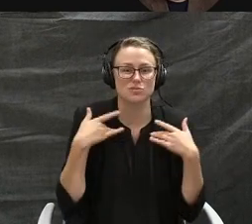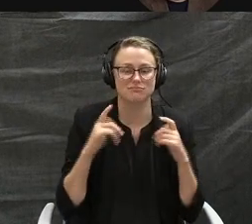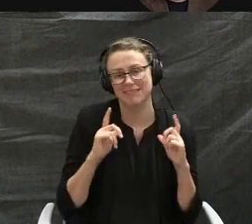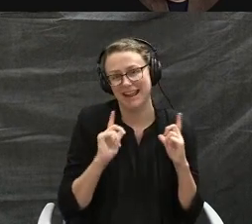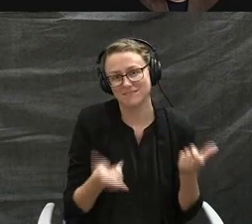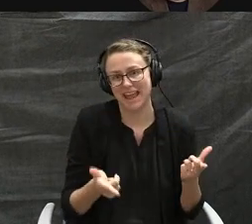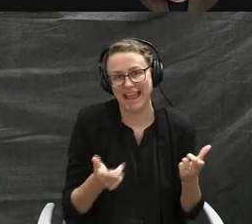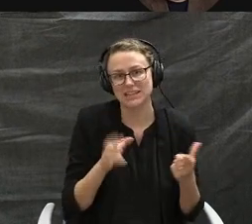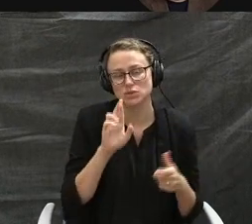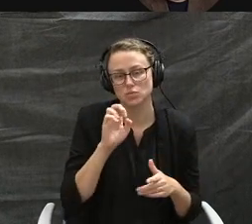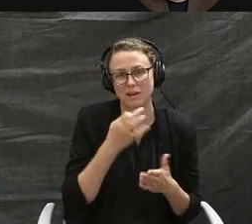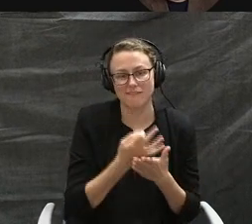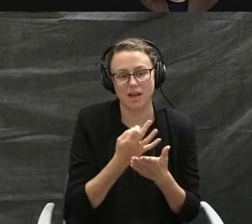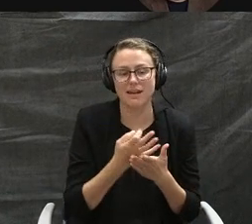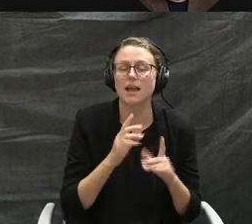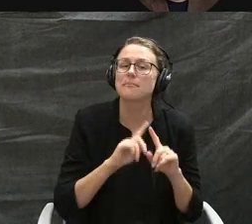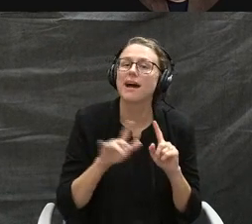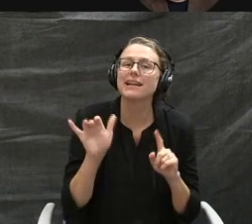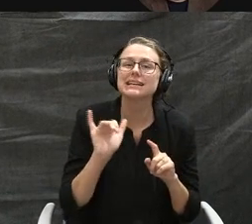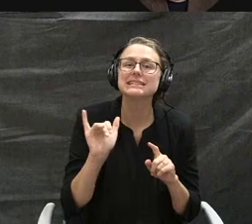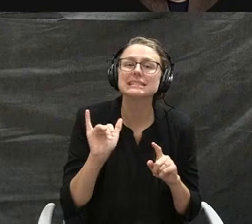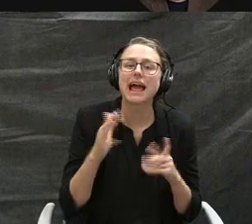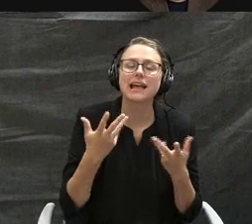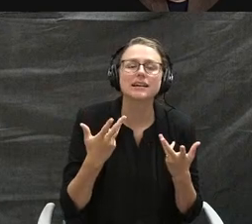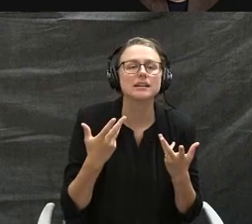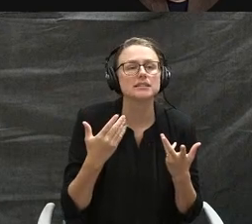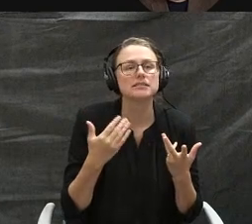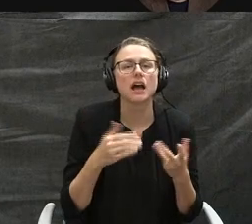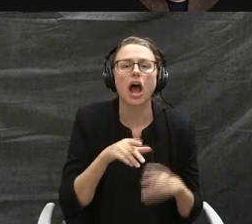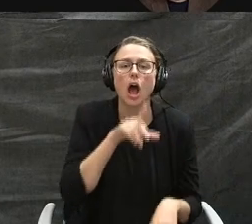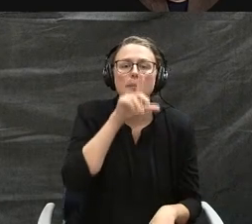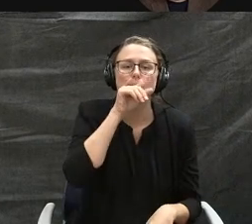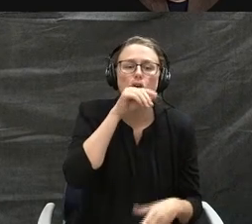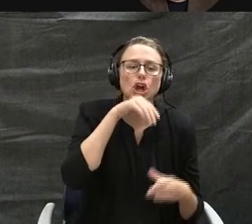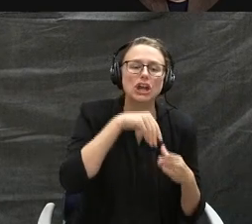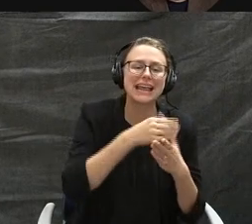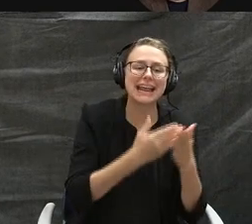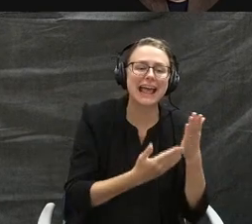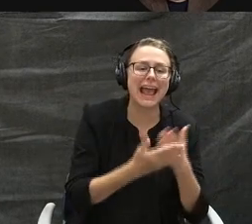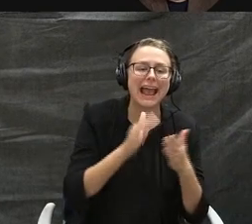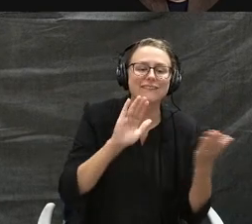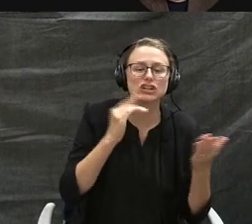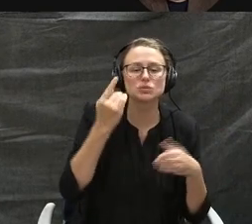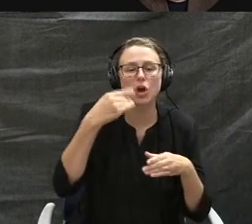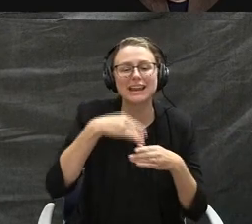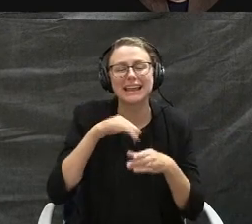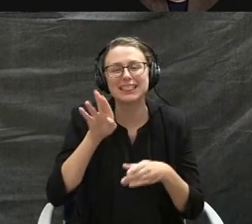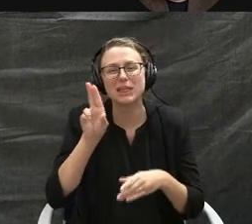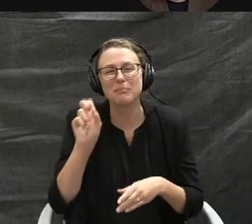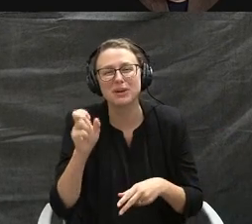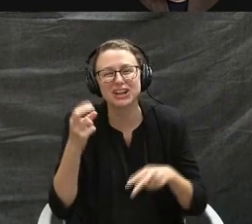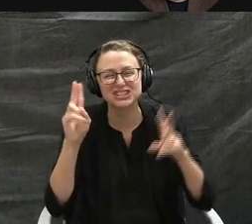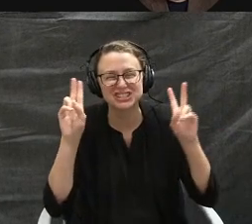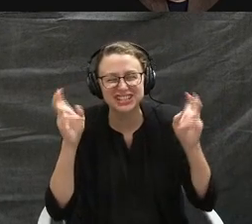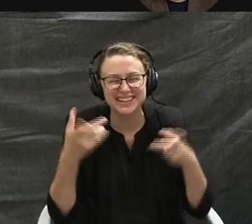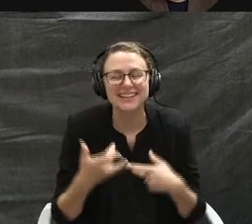bird in hand on this one versus 1 the Bush. The rates are so low that even though we're doing taxable or getting a huge drop